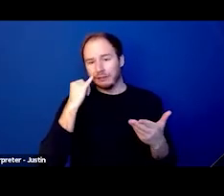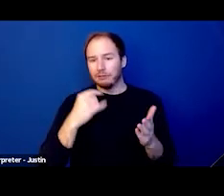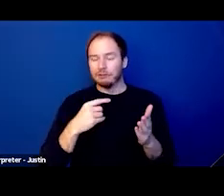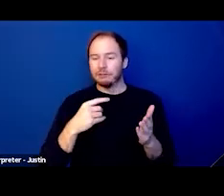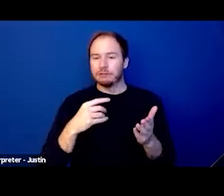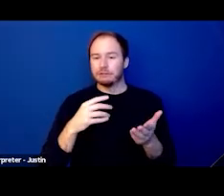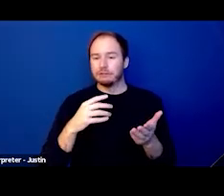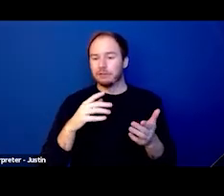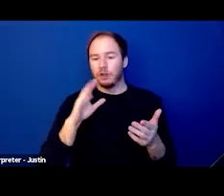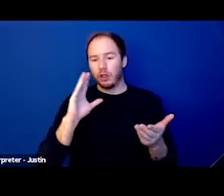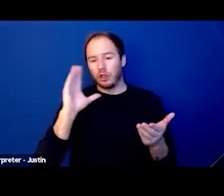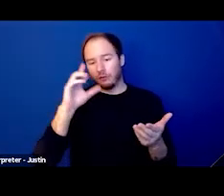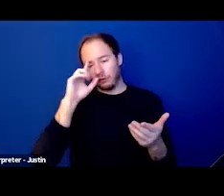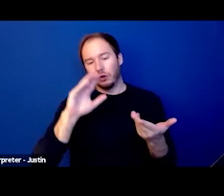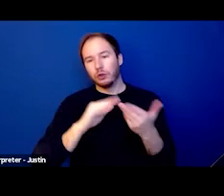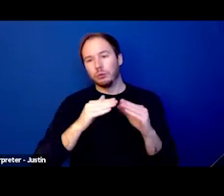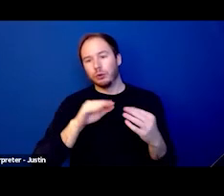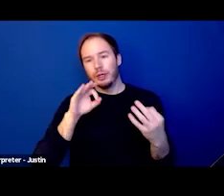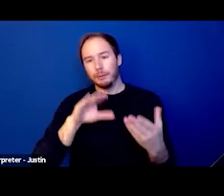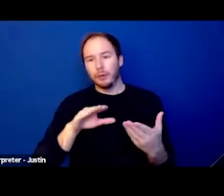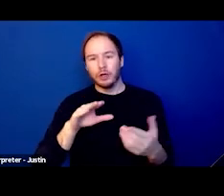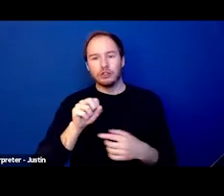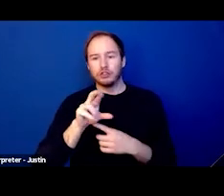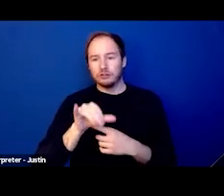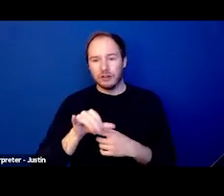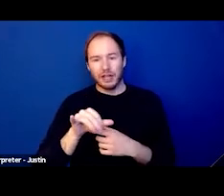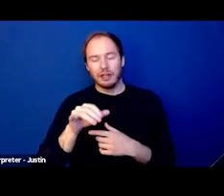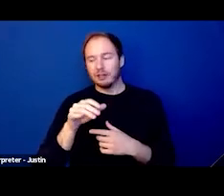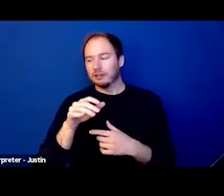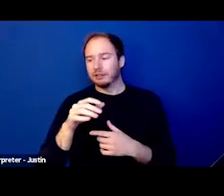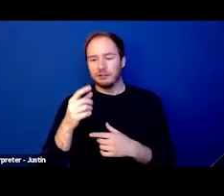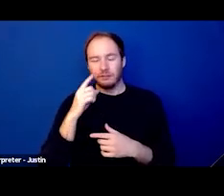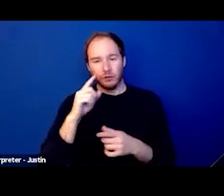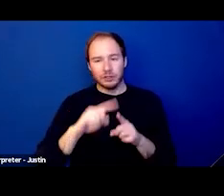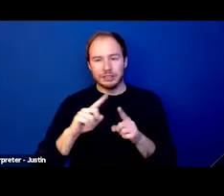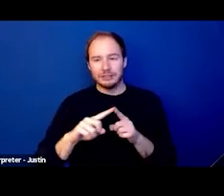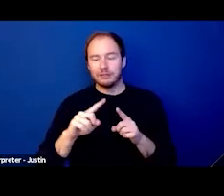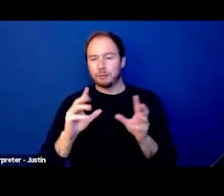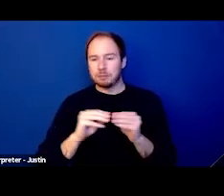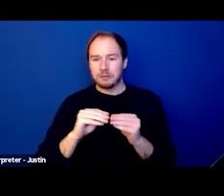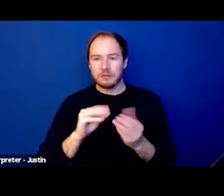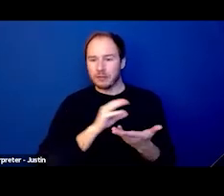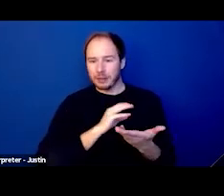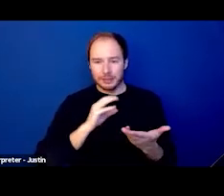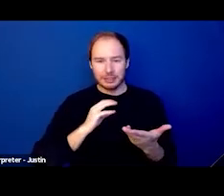So when we're asking for surveys, or we ask for input in various meetings or committees, that we provide gift cards,